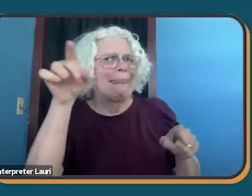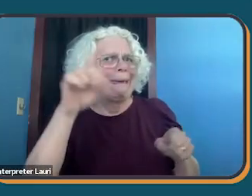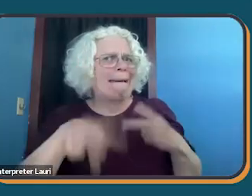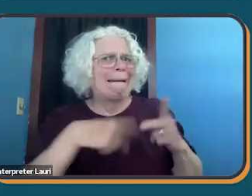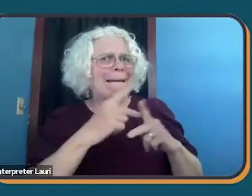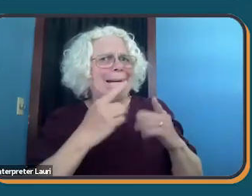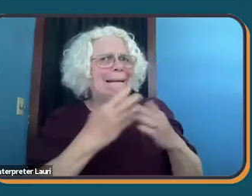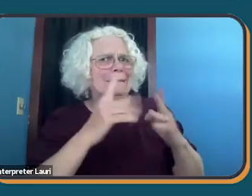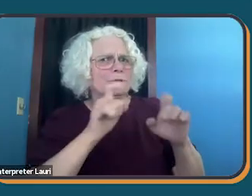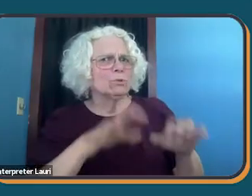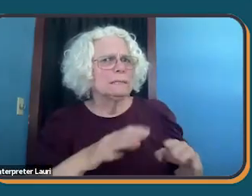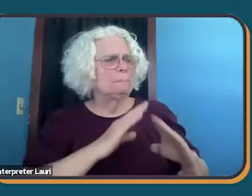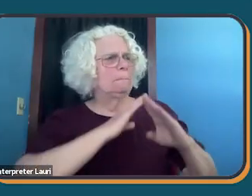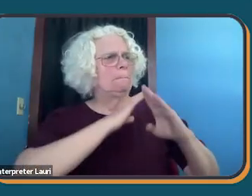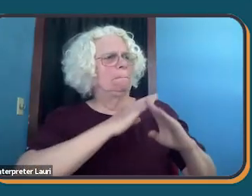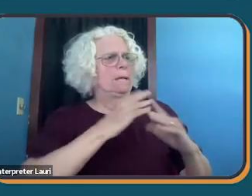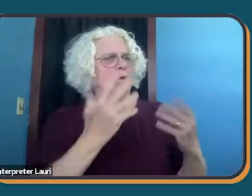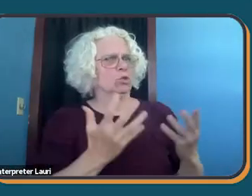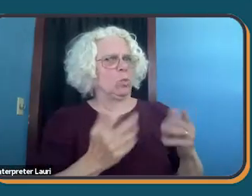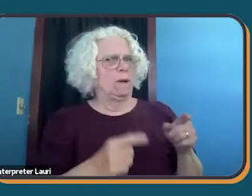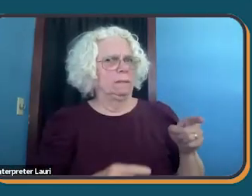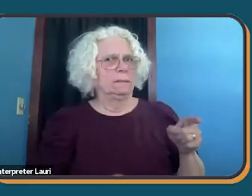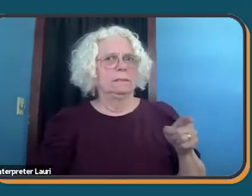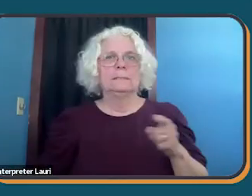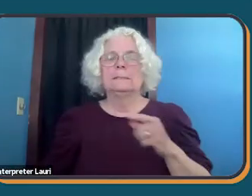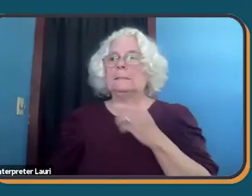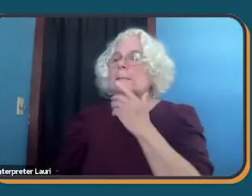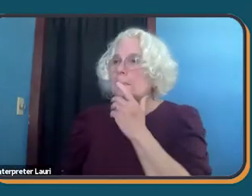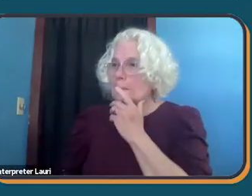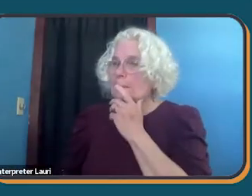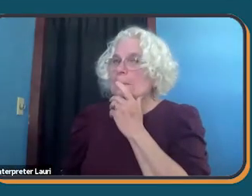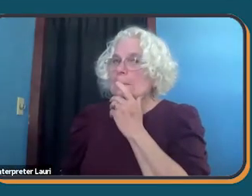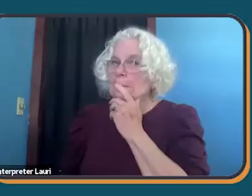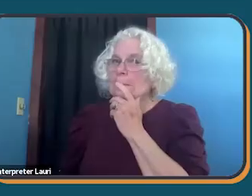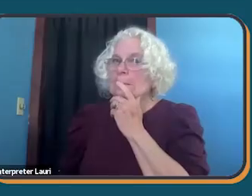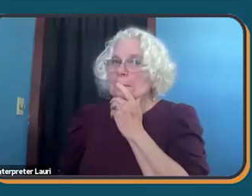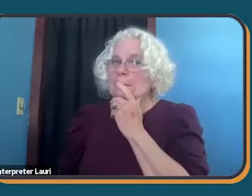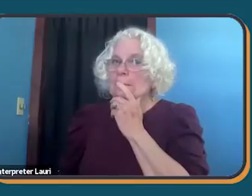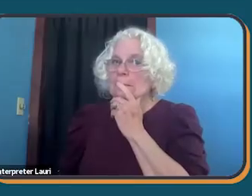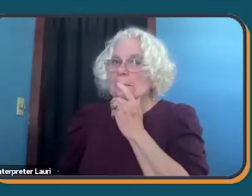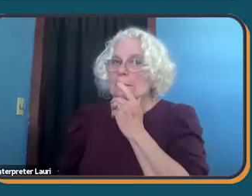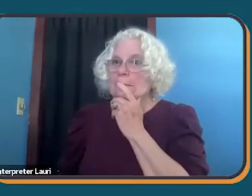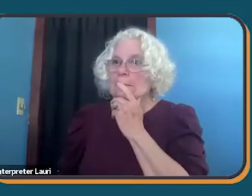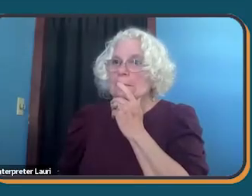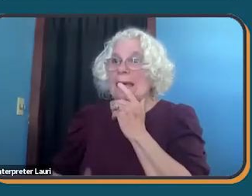Latisha Brown: Staff support. Brooke Cruz: Okay.